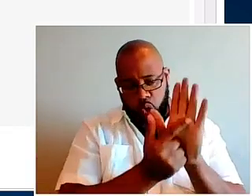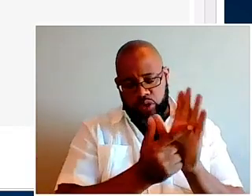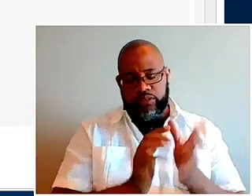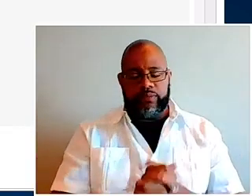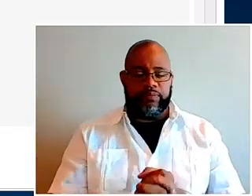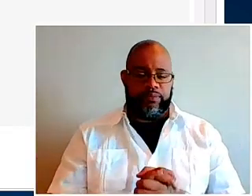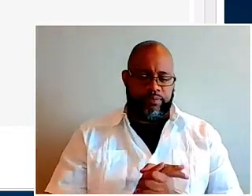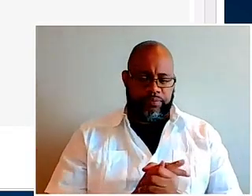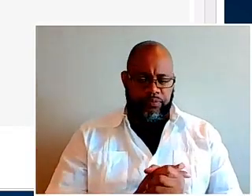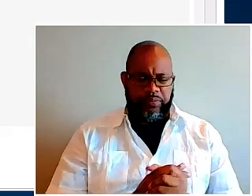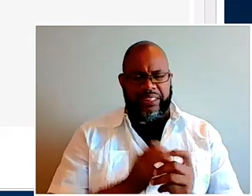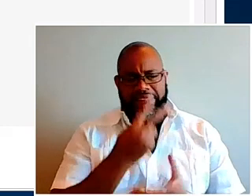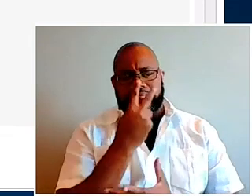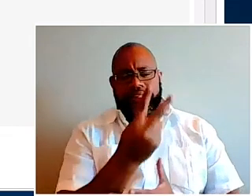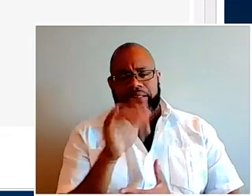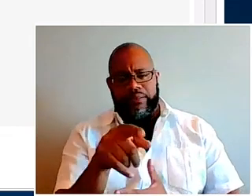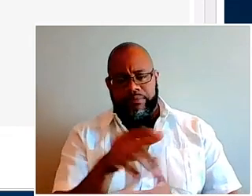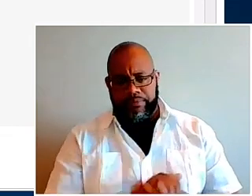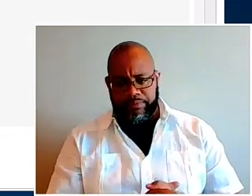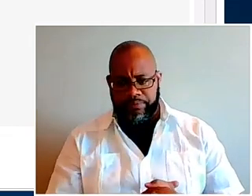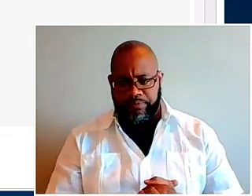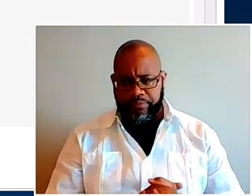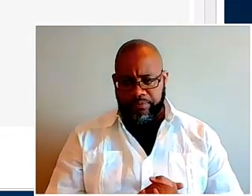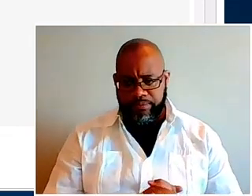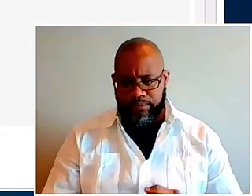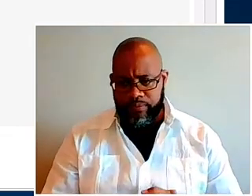So you can see there, if we look at 600.9,